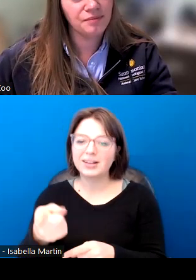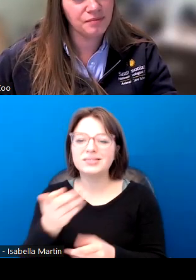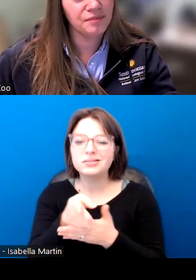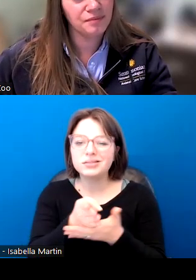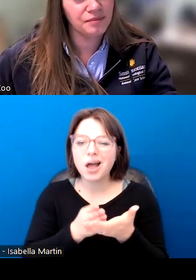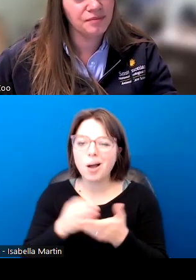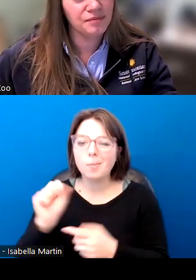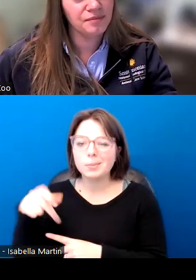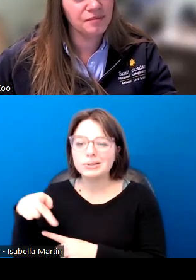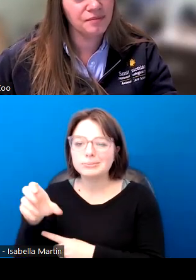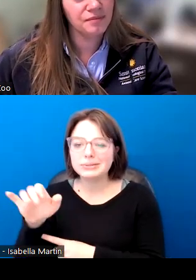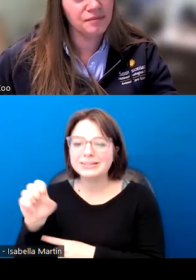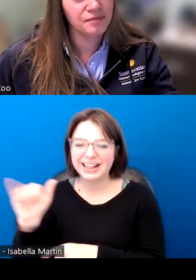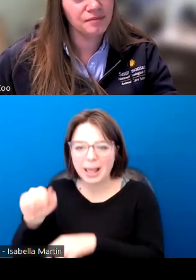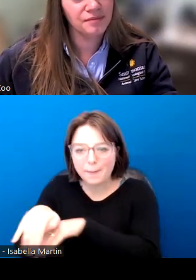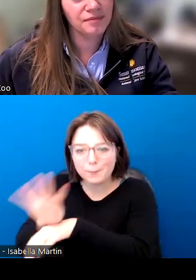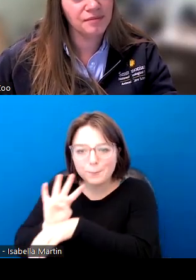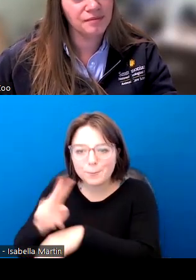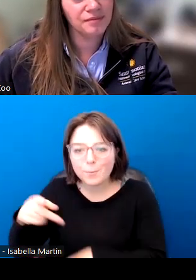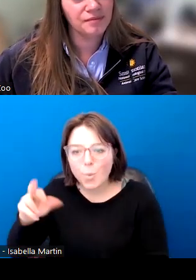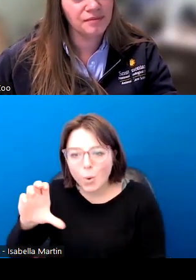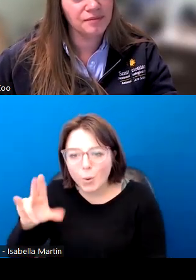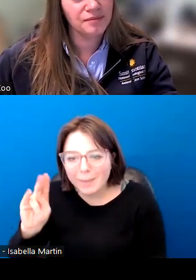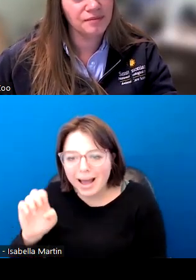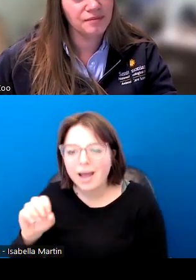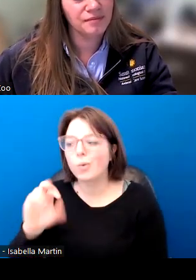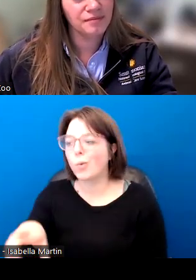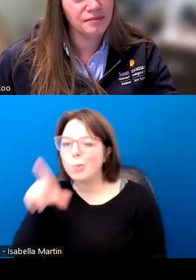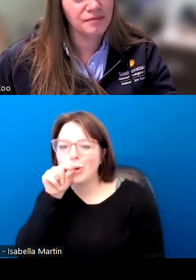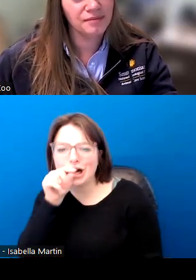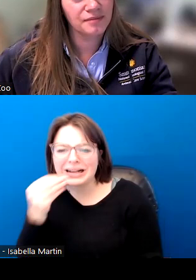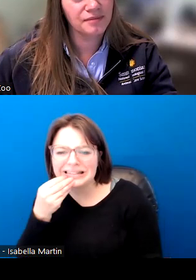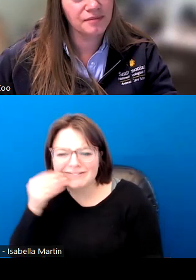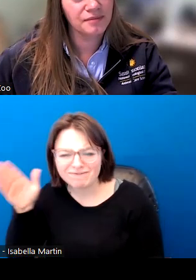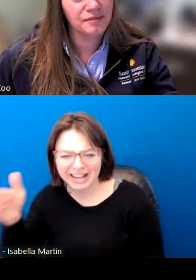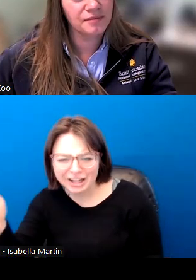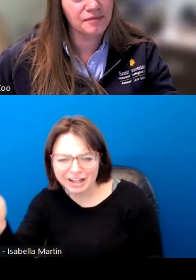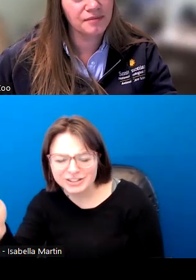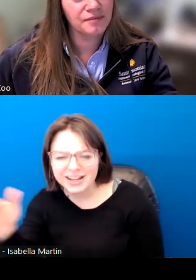porcupine or a carnivorous bird that you wouldn't necessarily model after a domesticated bird.